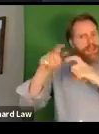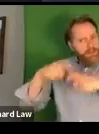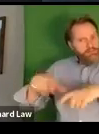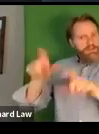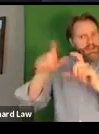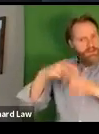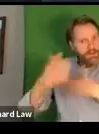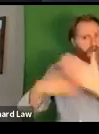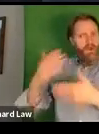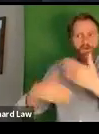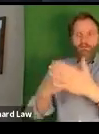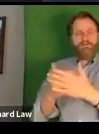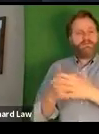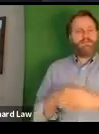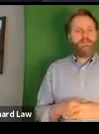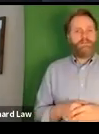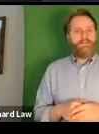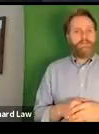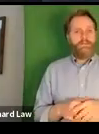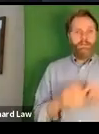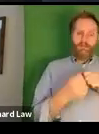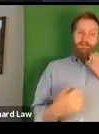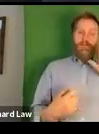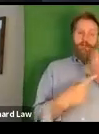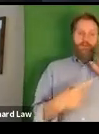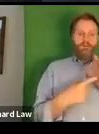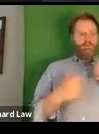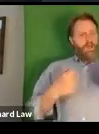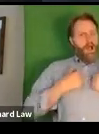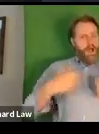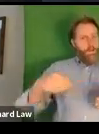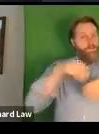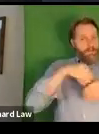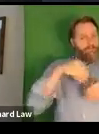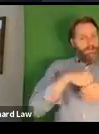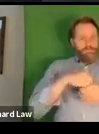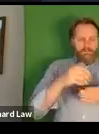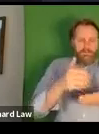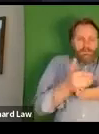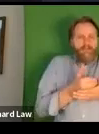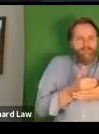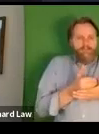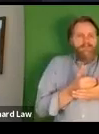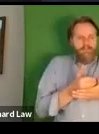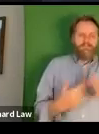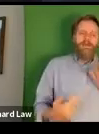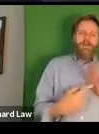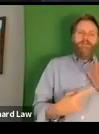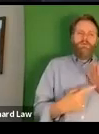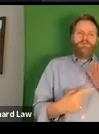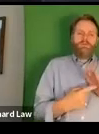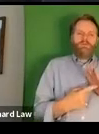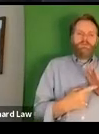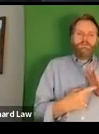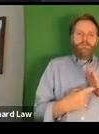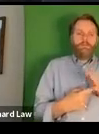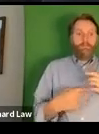the main priority is obviously for us to keep our members safe at the moment and you know we've been in contact, sorry, in constant contact with the department